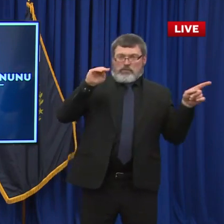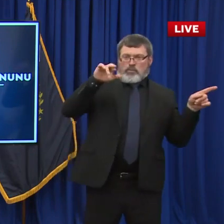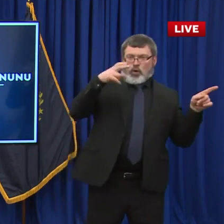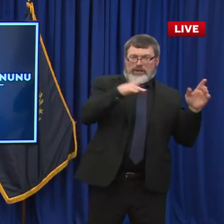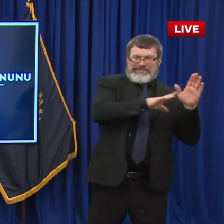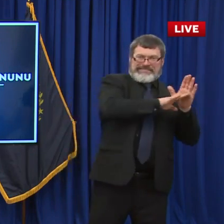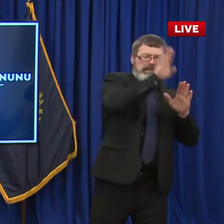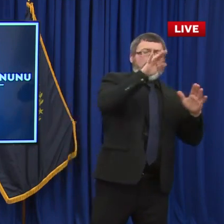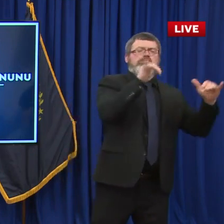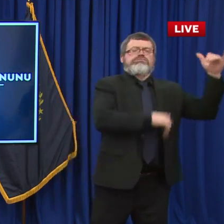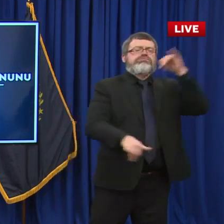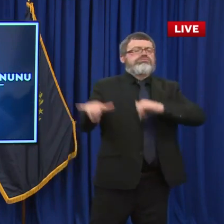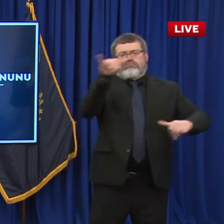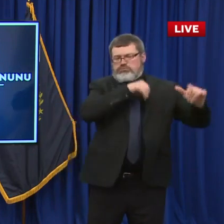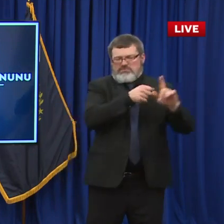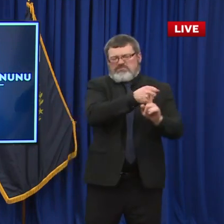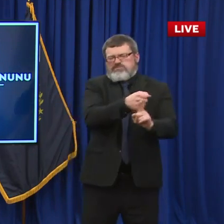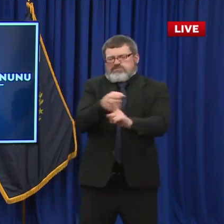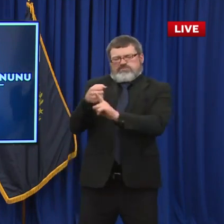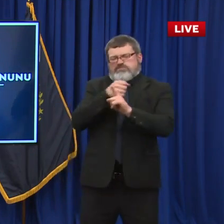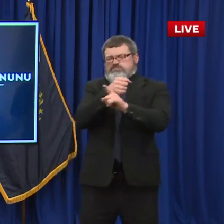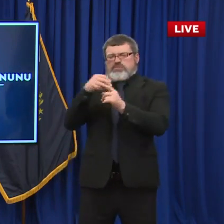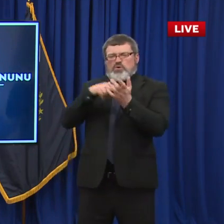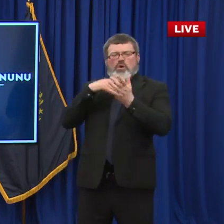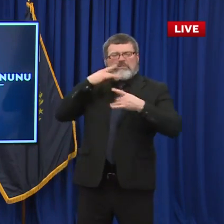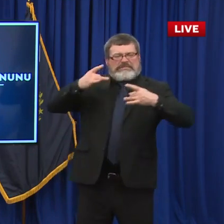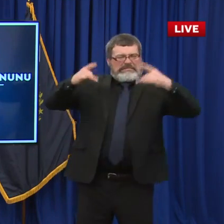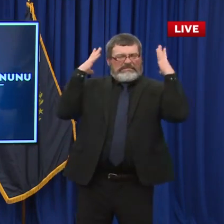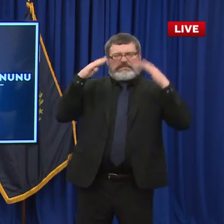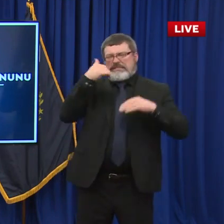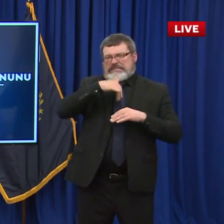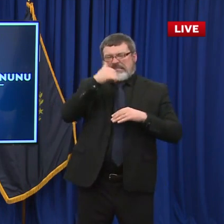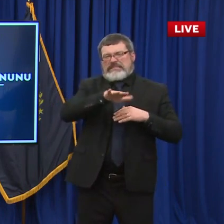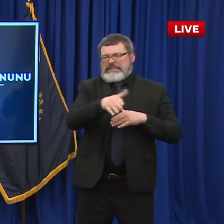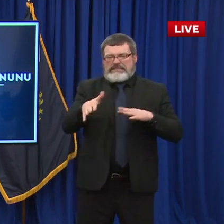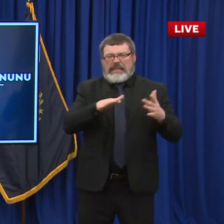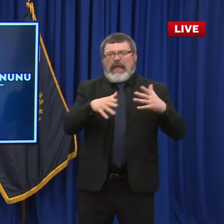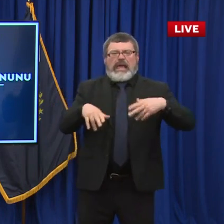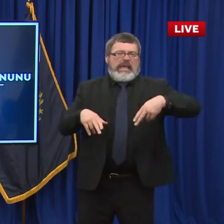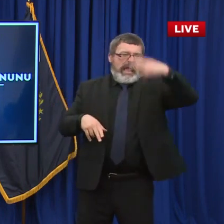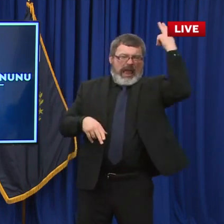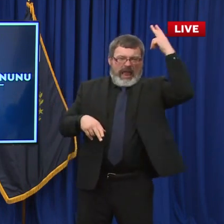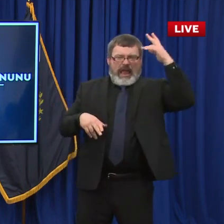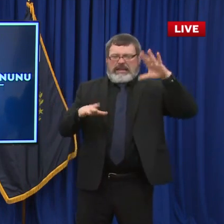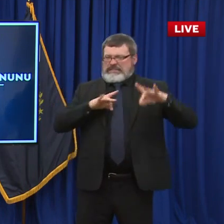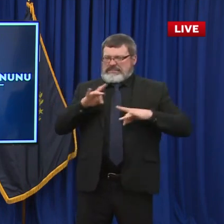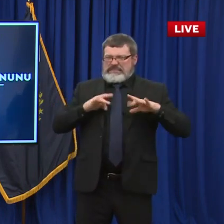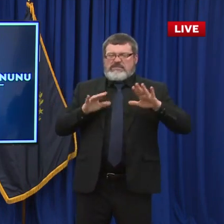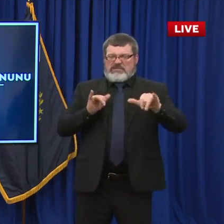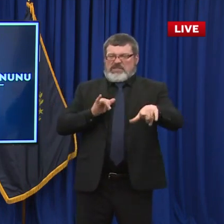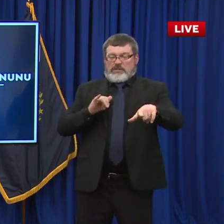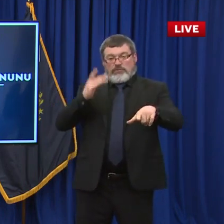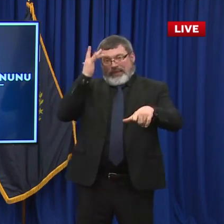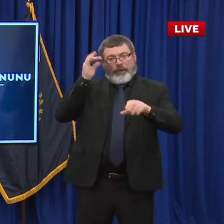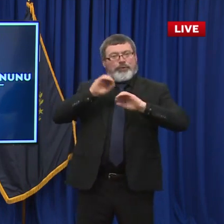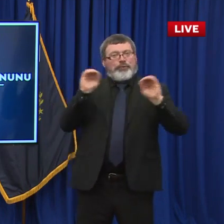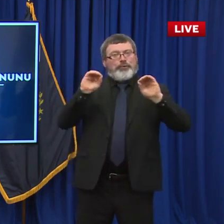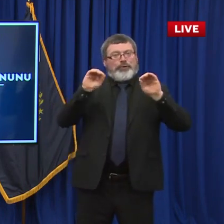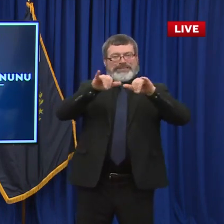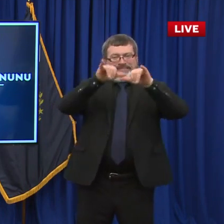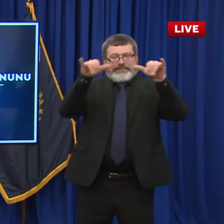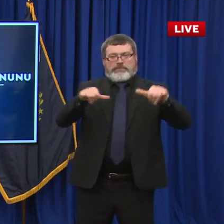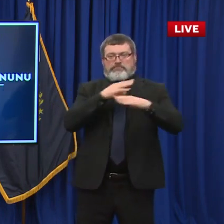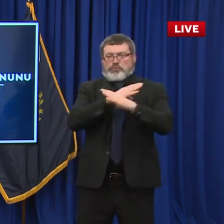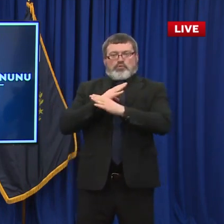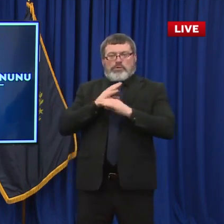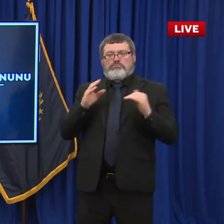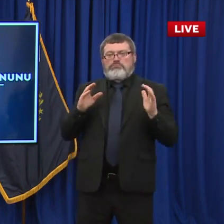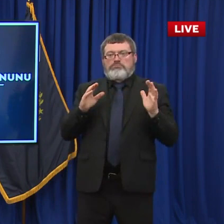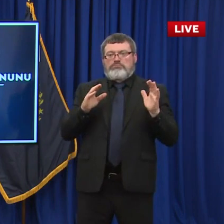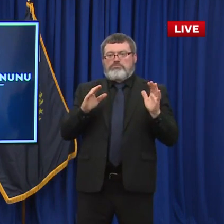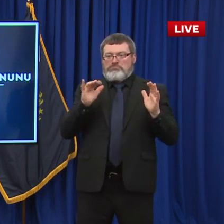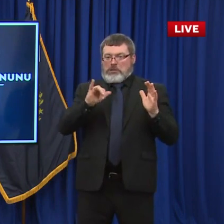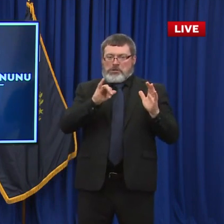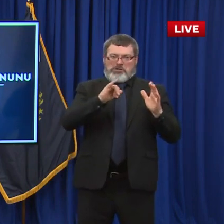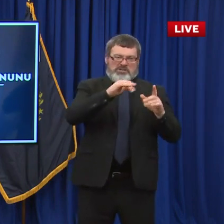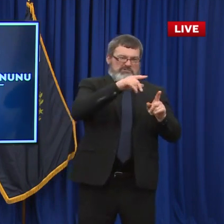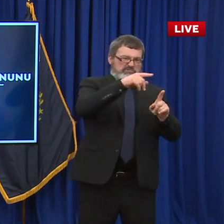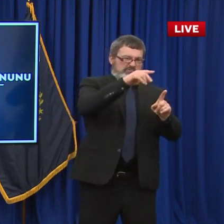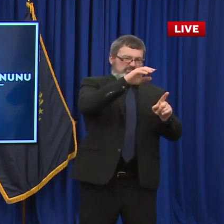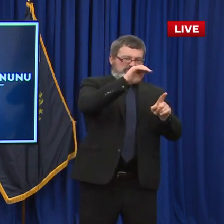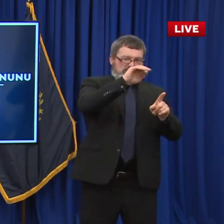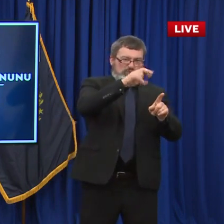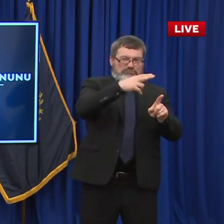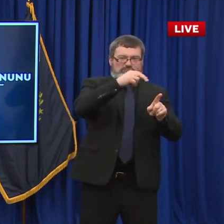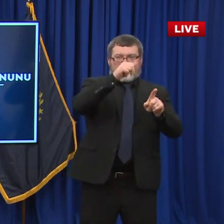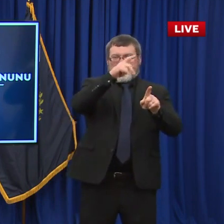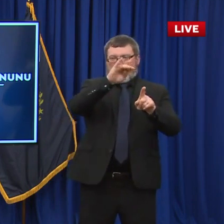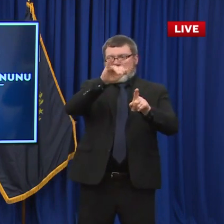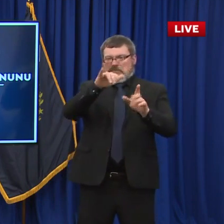THE FIRST WAVE OF THE PANDEMIC HEAVILY IMPACTED OUR LONG-TERM CARE FACILITIES AND THE MAJORITY OF PEOPLE INFECTED WITH COVID-19 IN APRIL AND MARCH WERE ASSOCIATED WITH LONG-TERM CARE